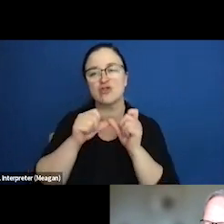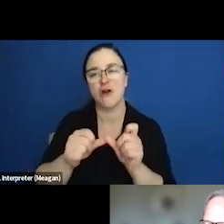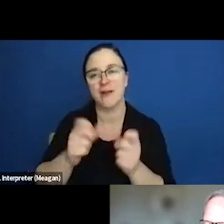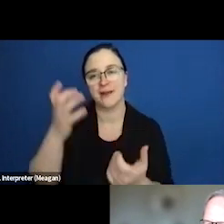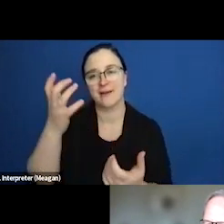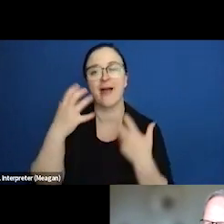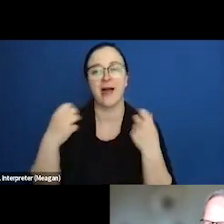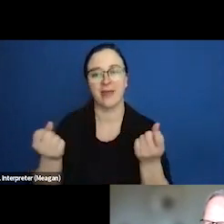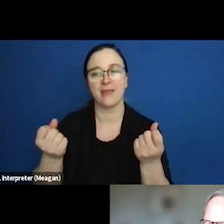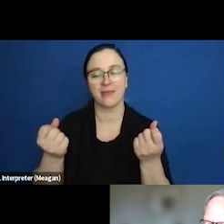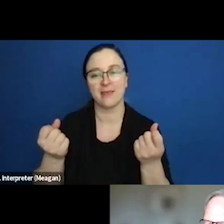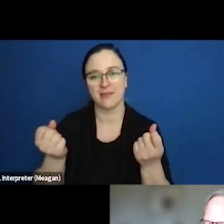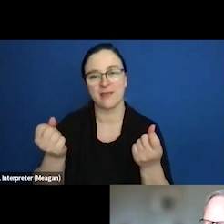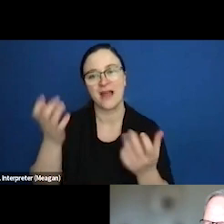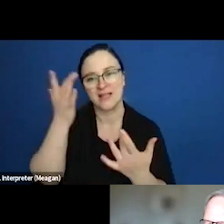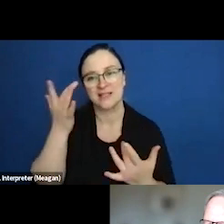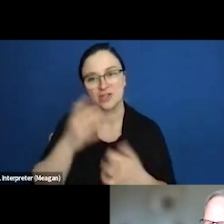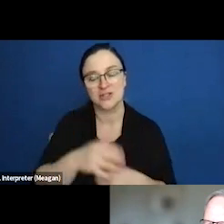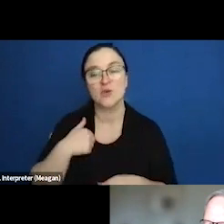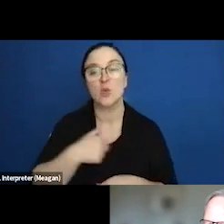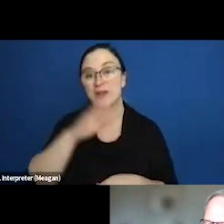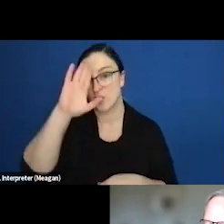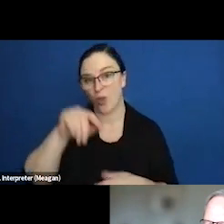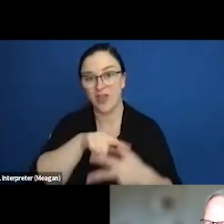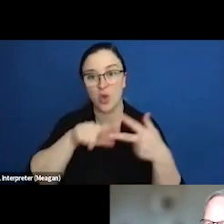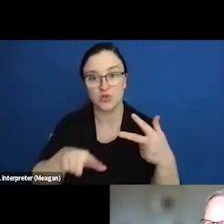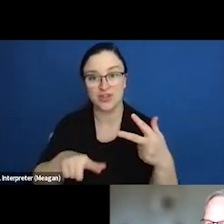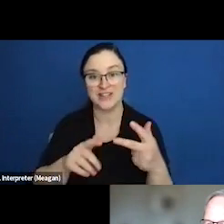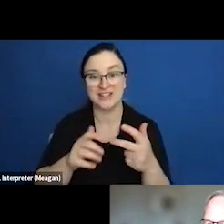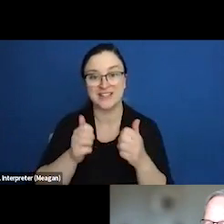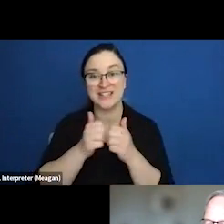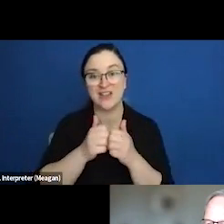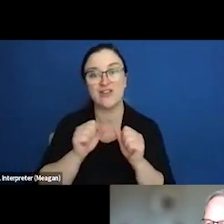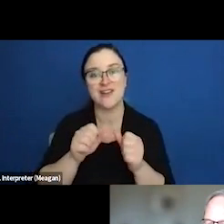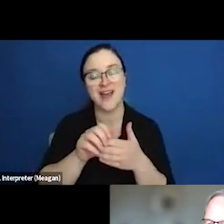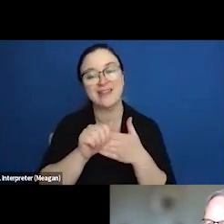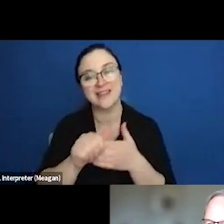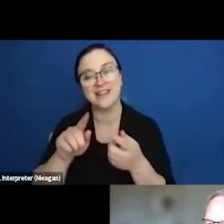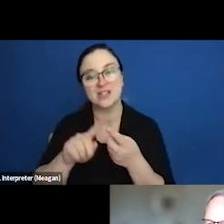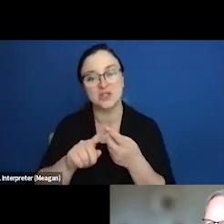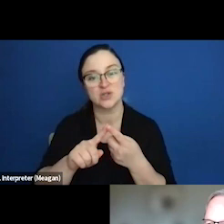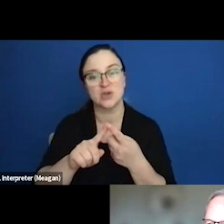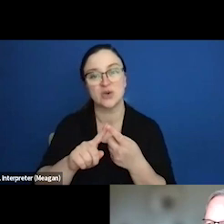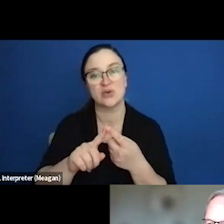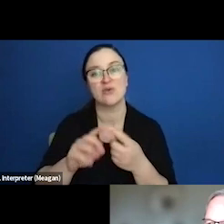And we know that those three things can lead to greater use of the emergency department.